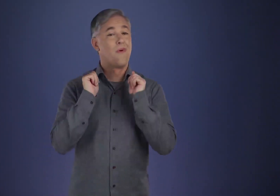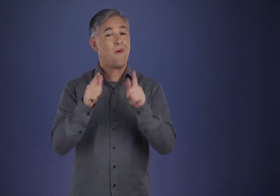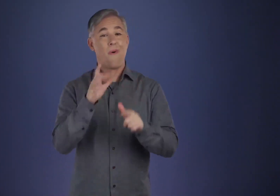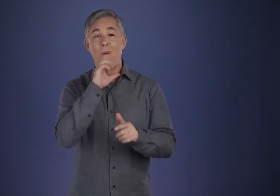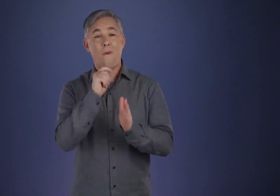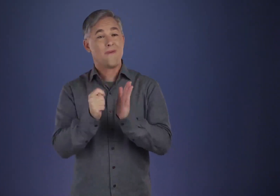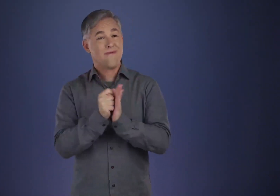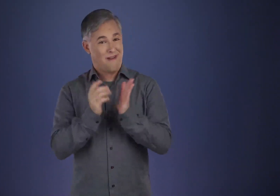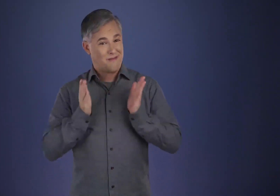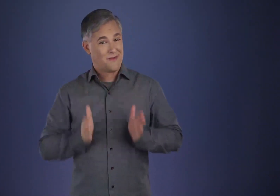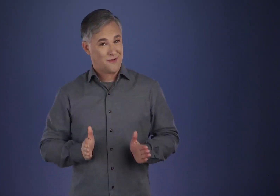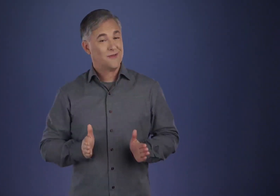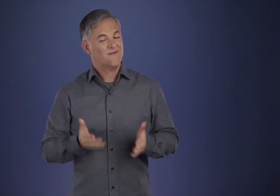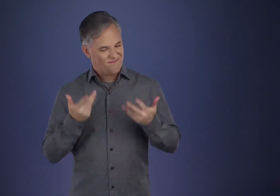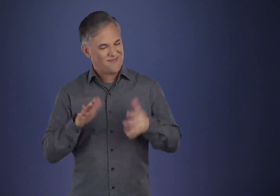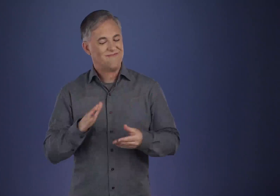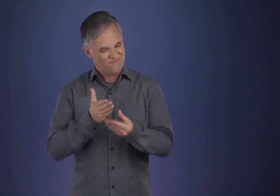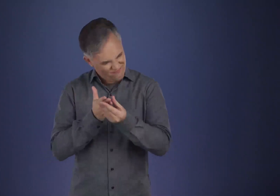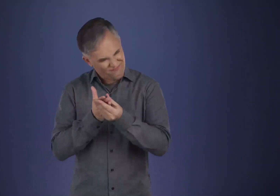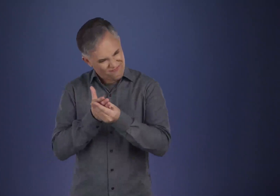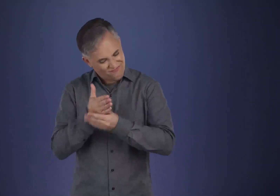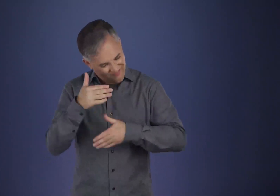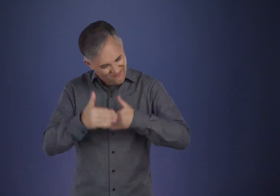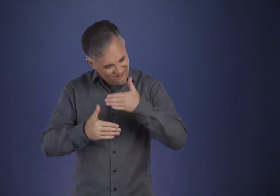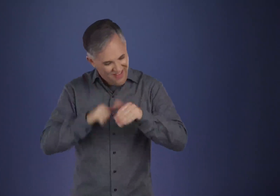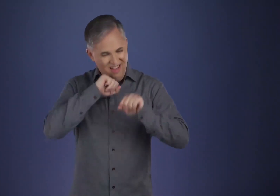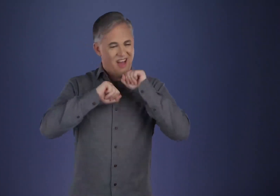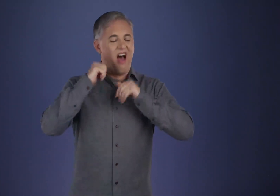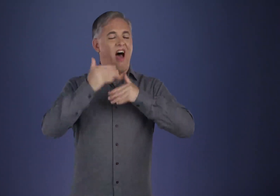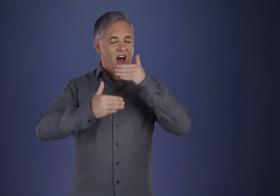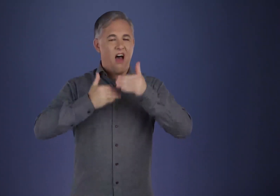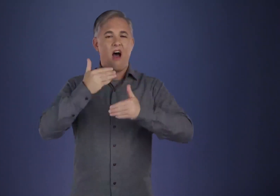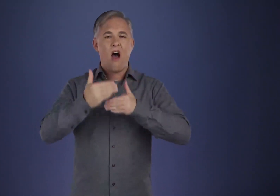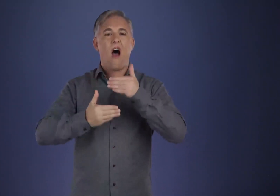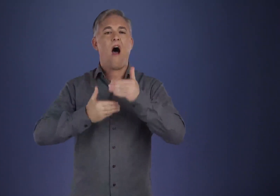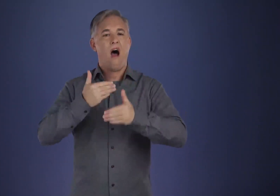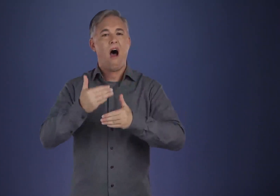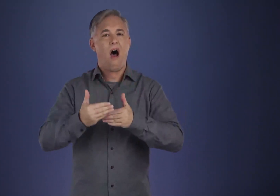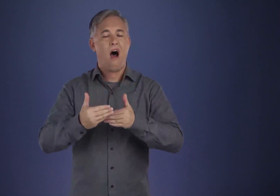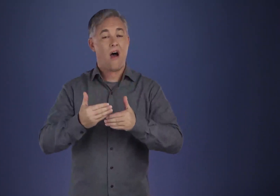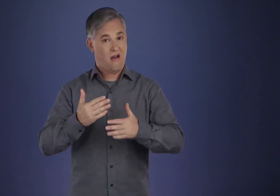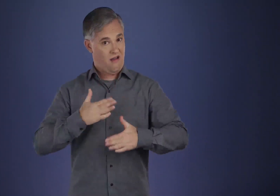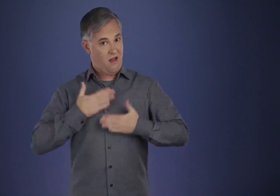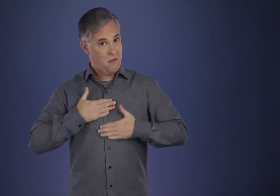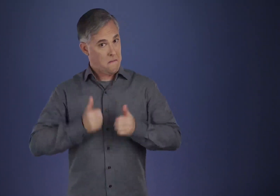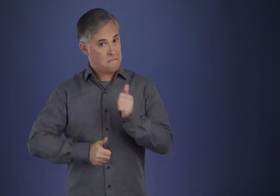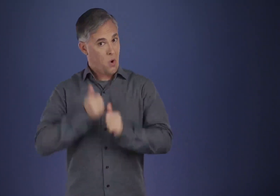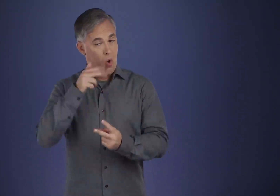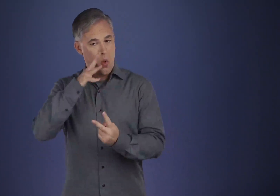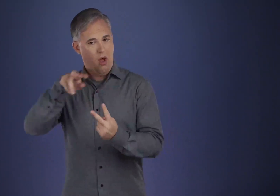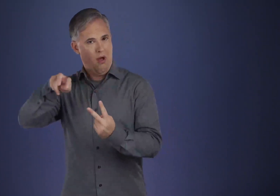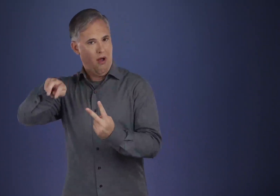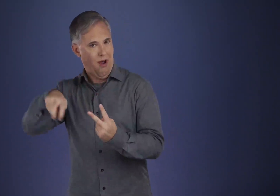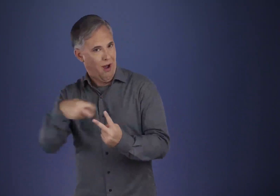At times the A.A. landscape seems to be littered with bleeding forms. Nearly every oldtimer in our Society